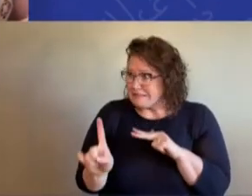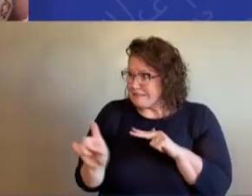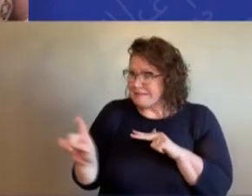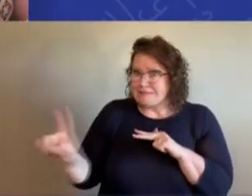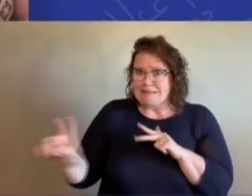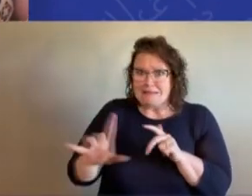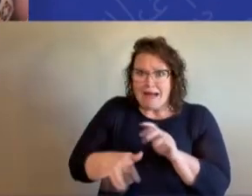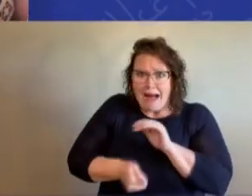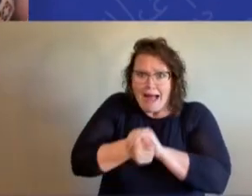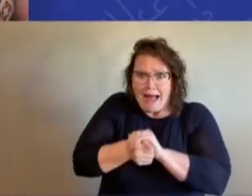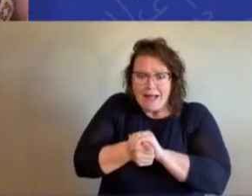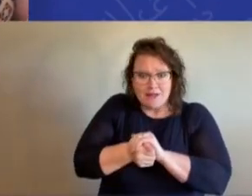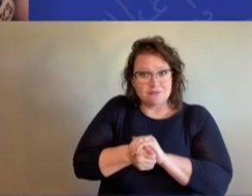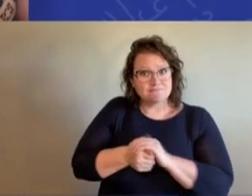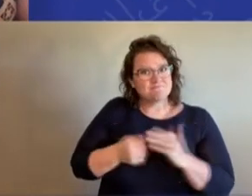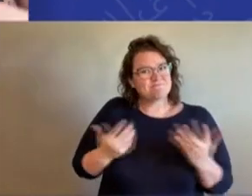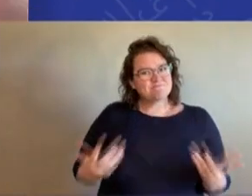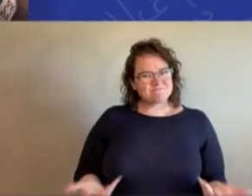things like wanting to hit